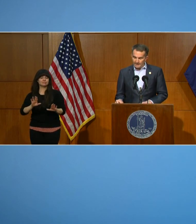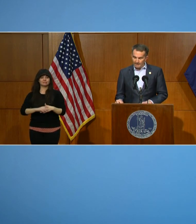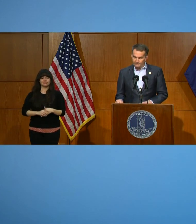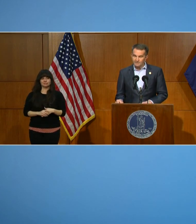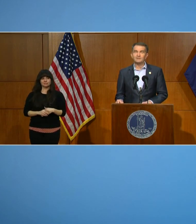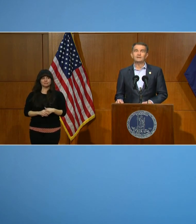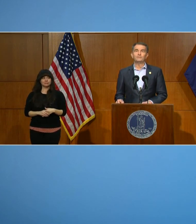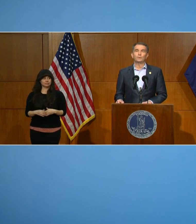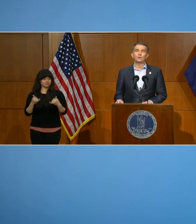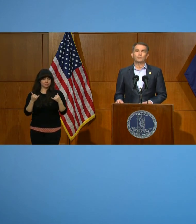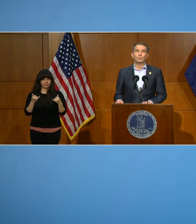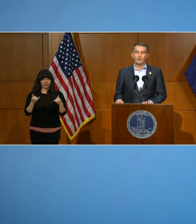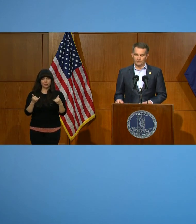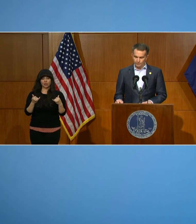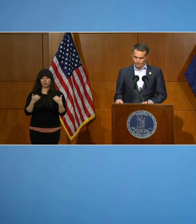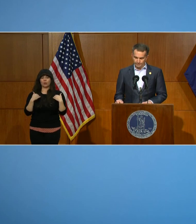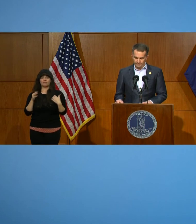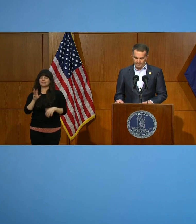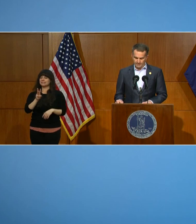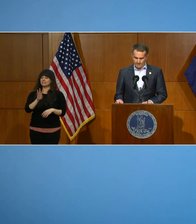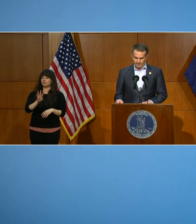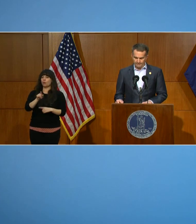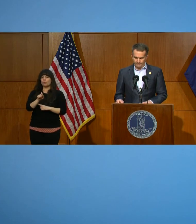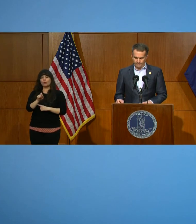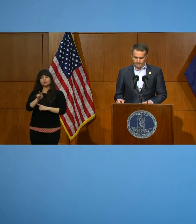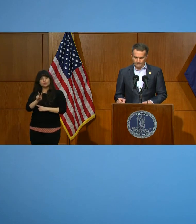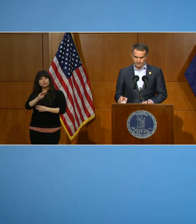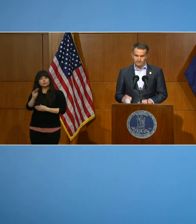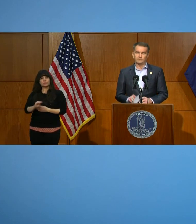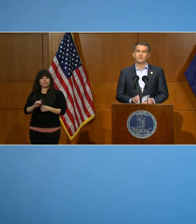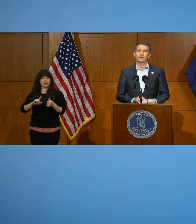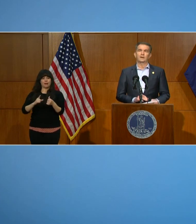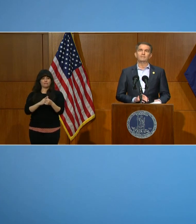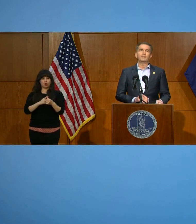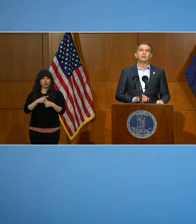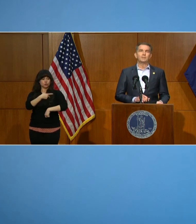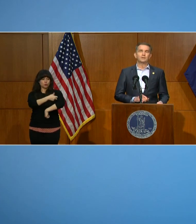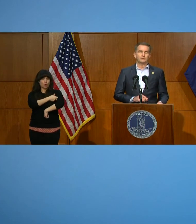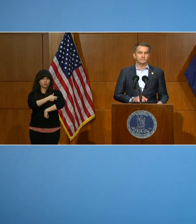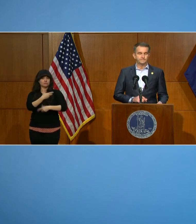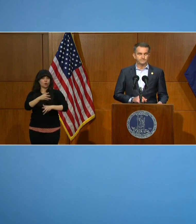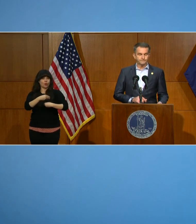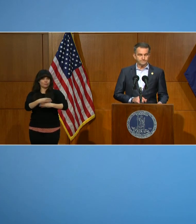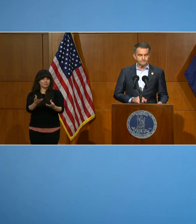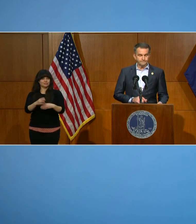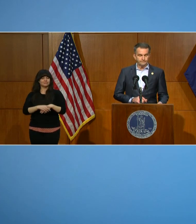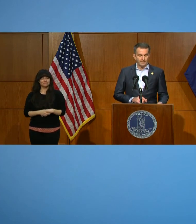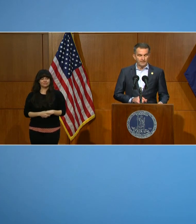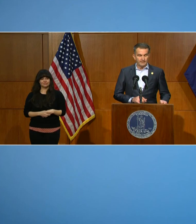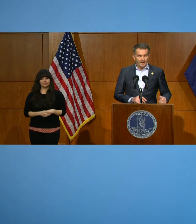NEWS. HERE'S WHERE WE ARE NOW,